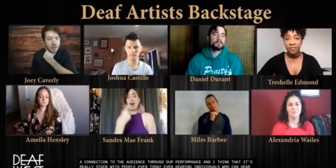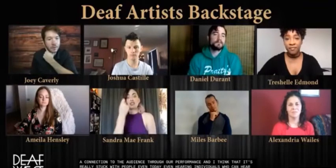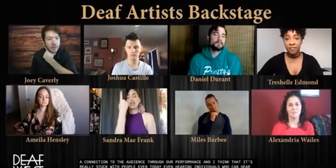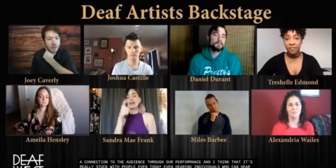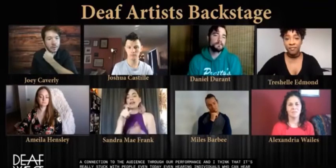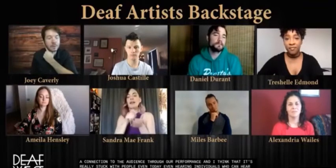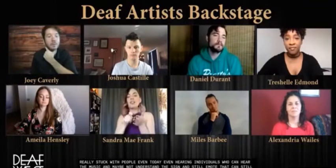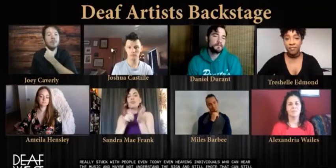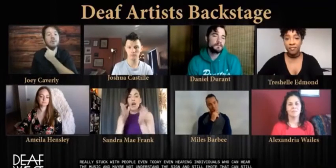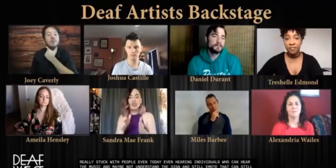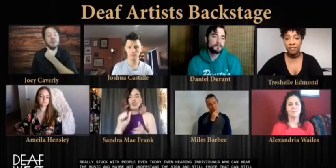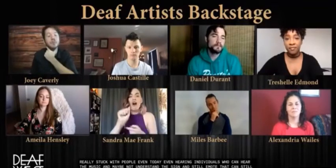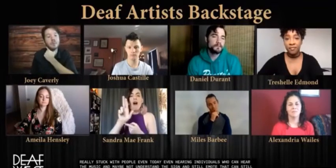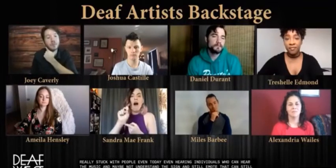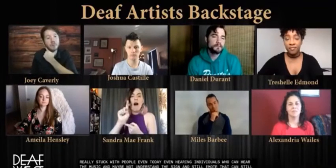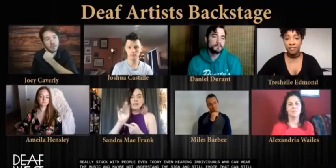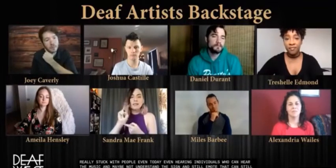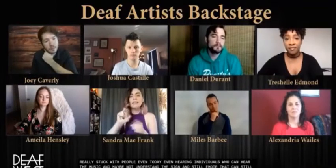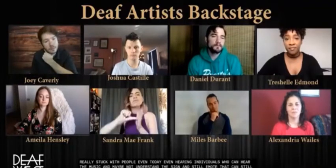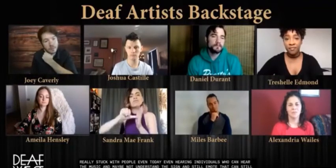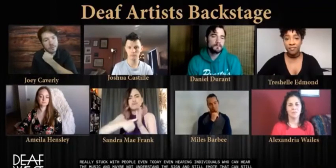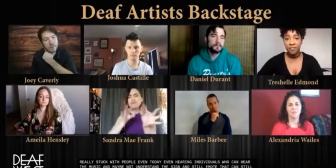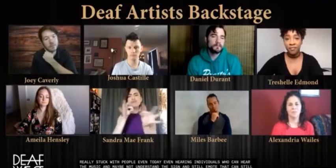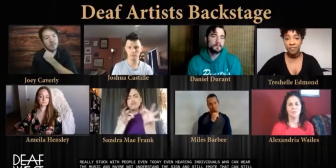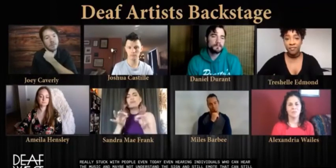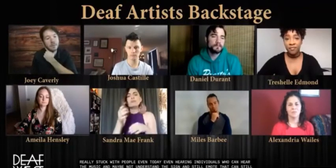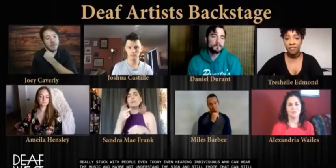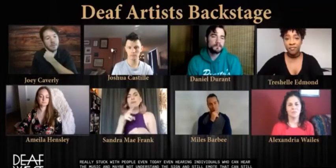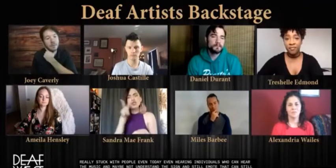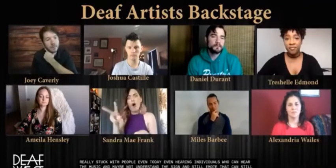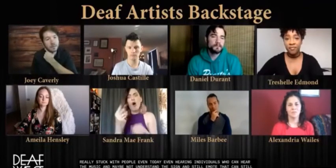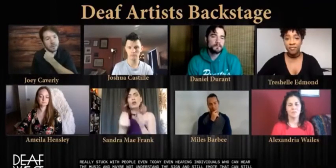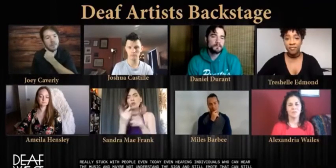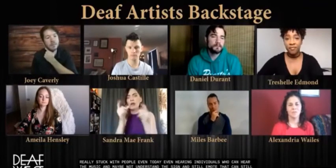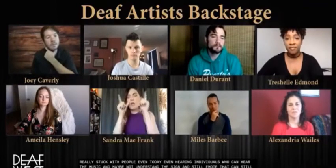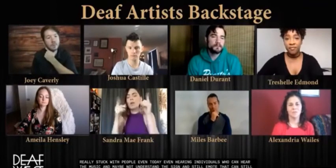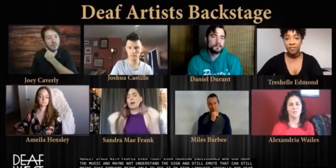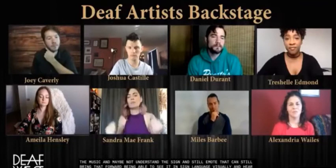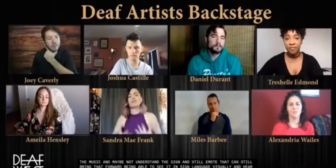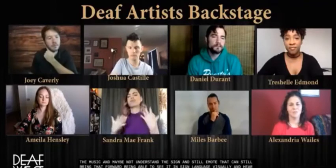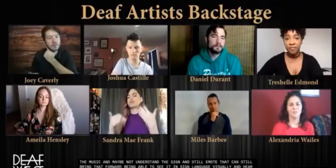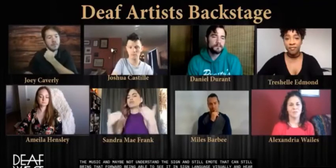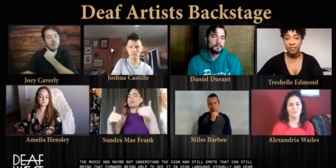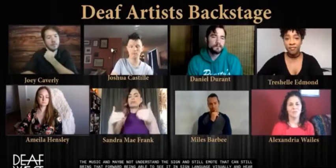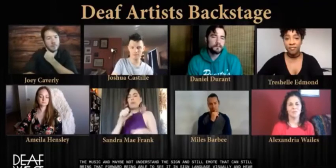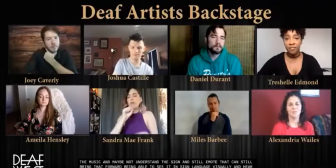and the character that I had I would not have been able to play without having my role as Wendla.